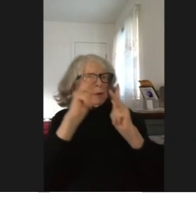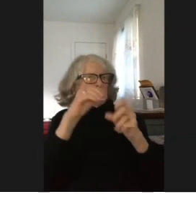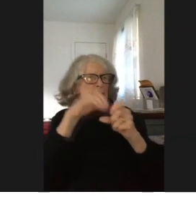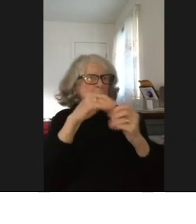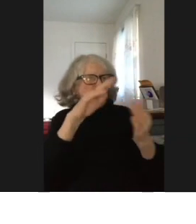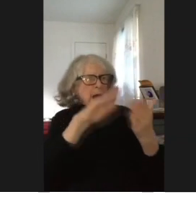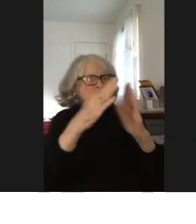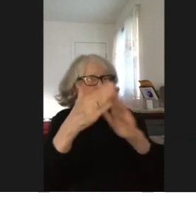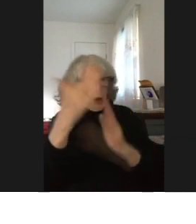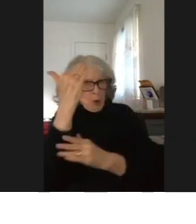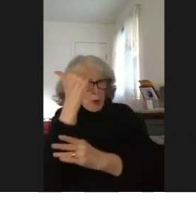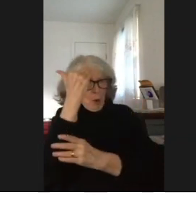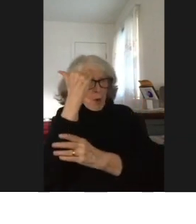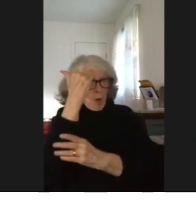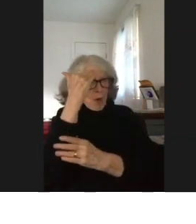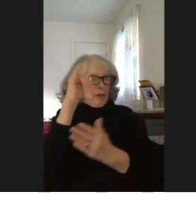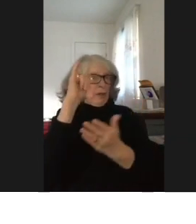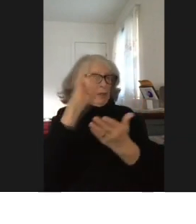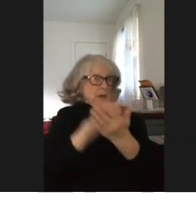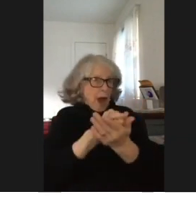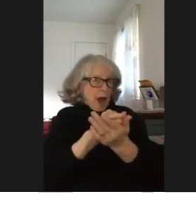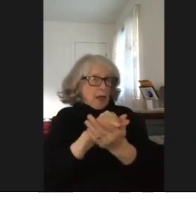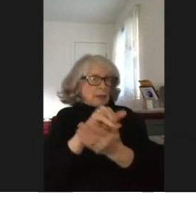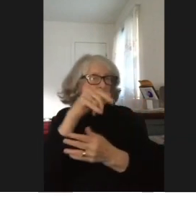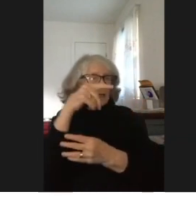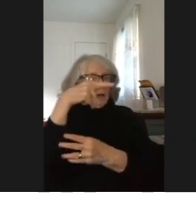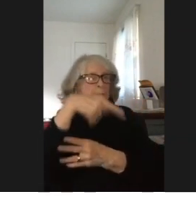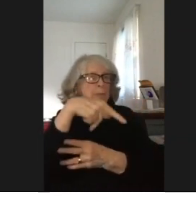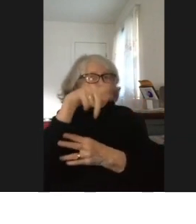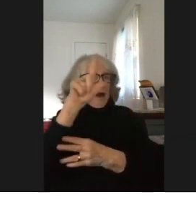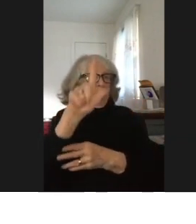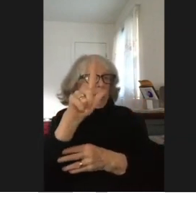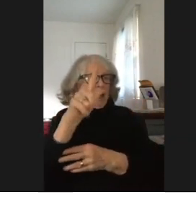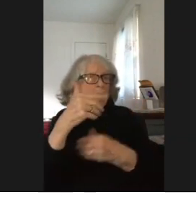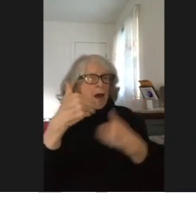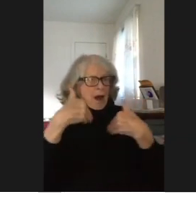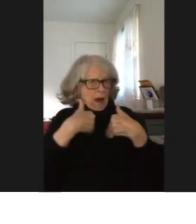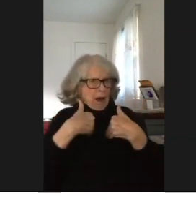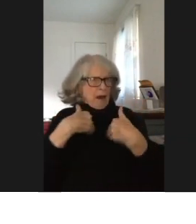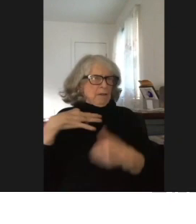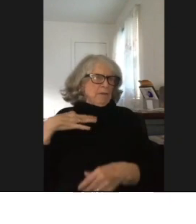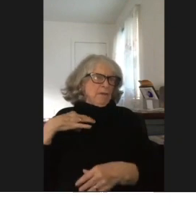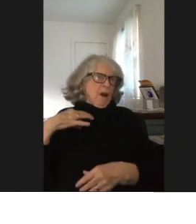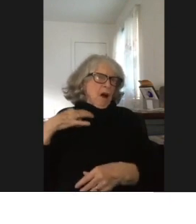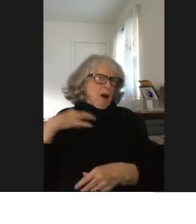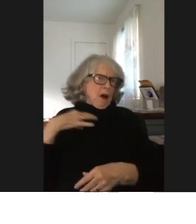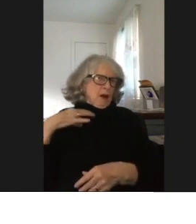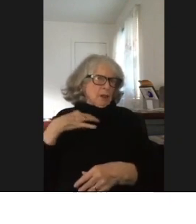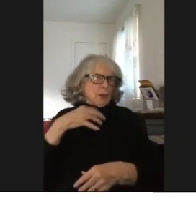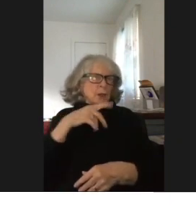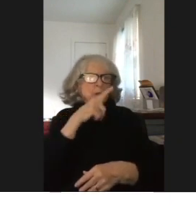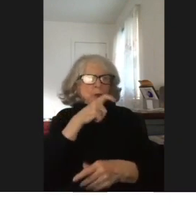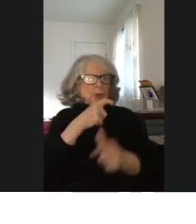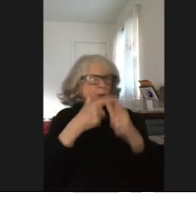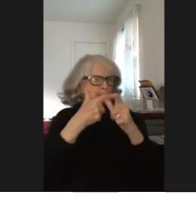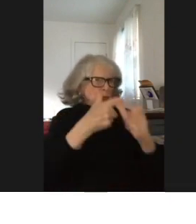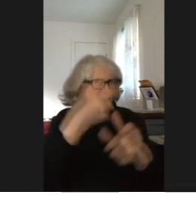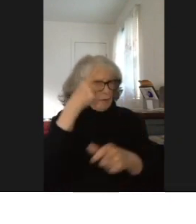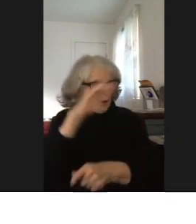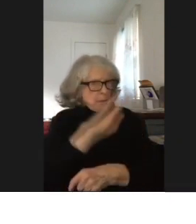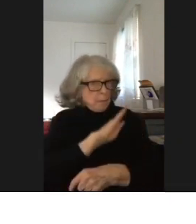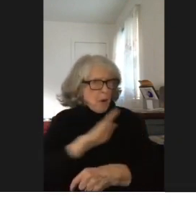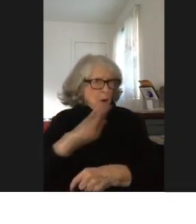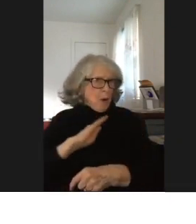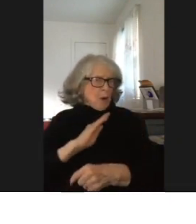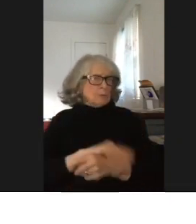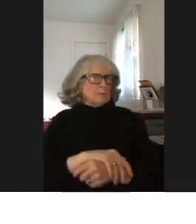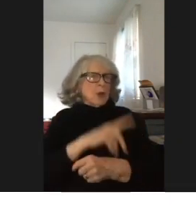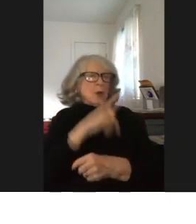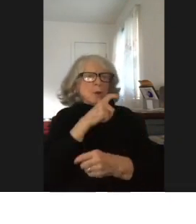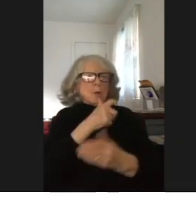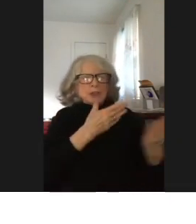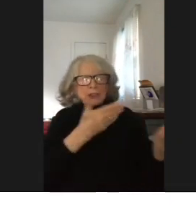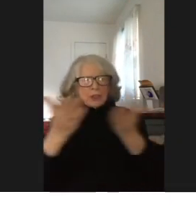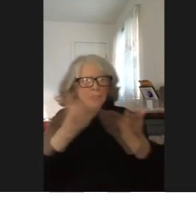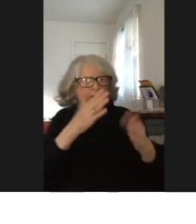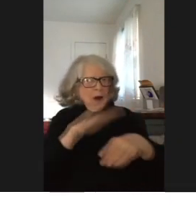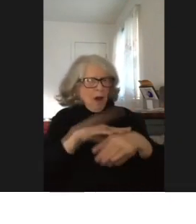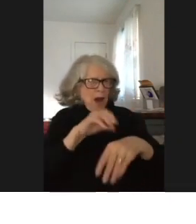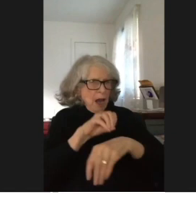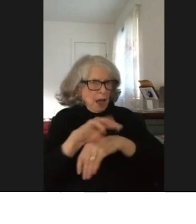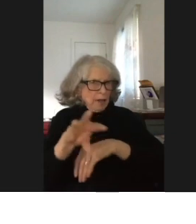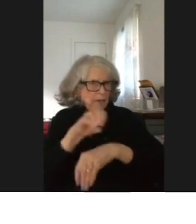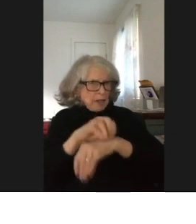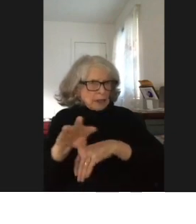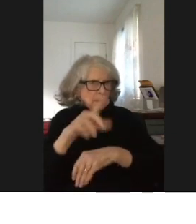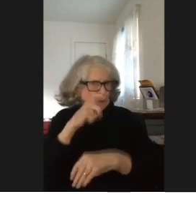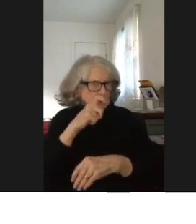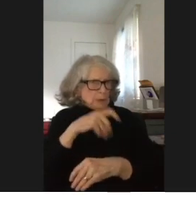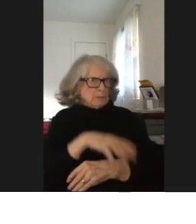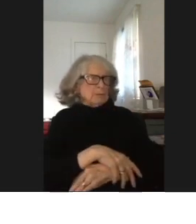Now, how many people in the community know that Pratt Library has volunteers who serve